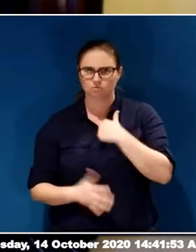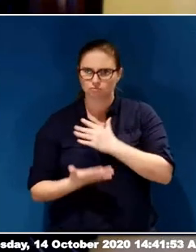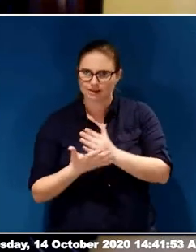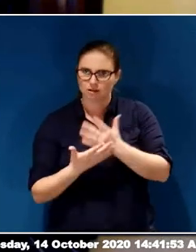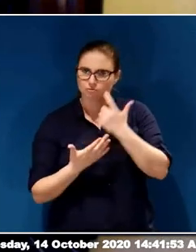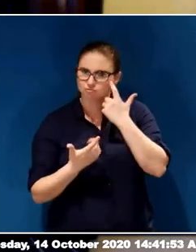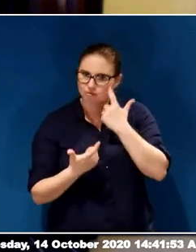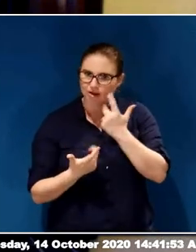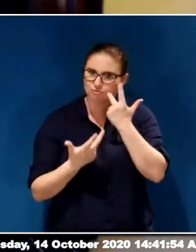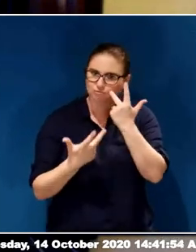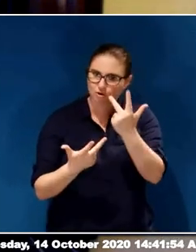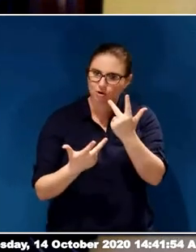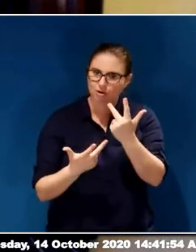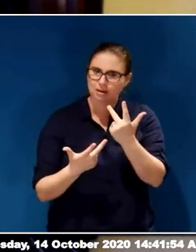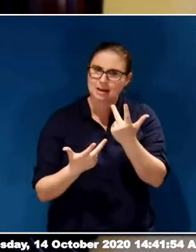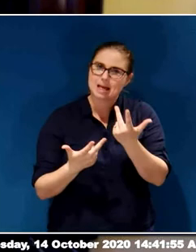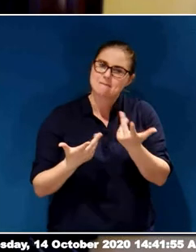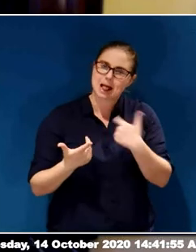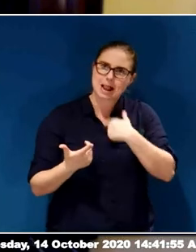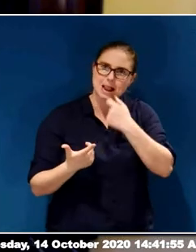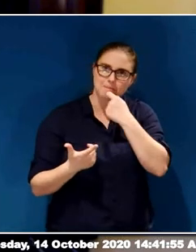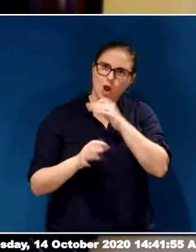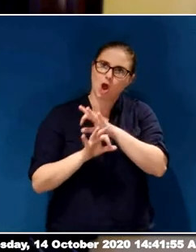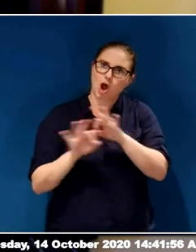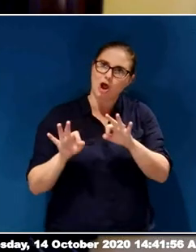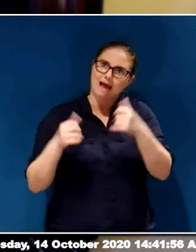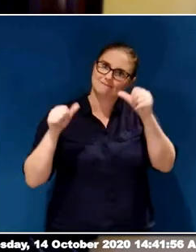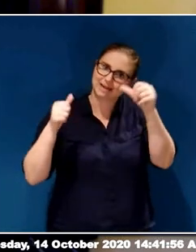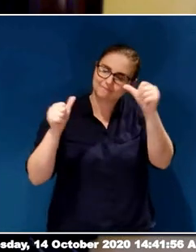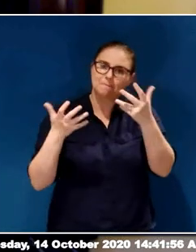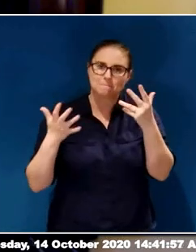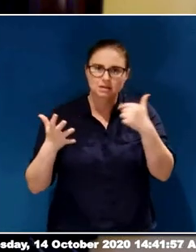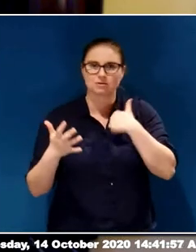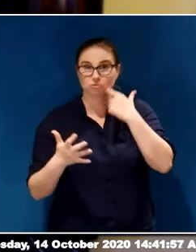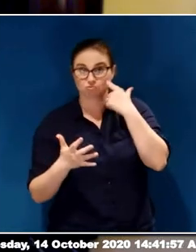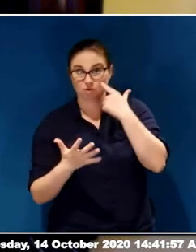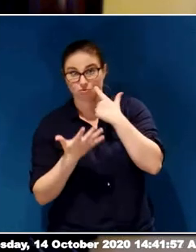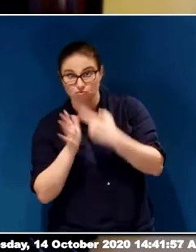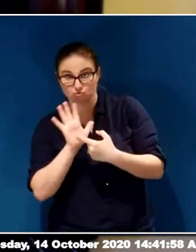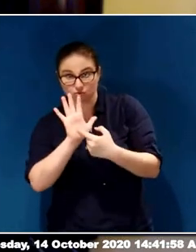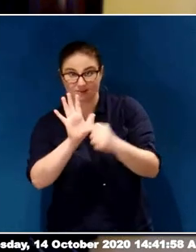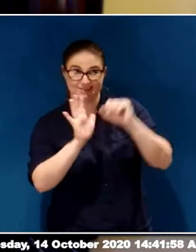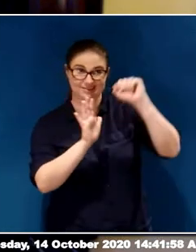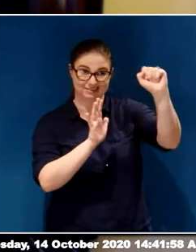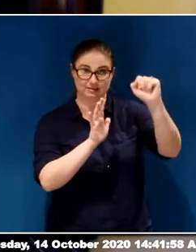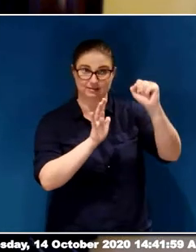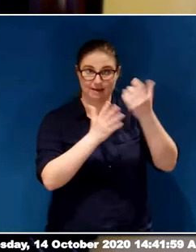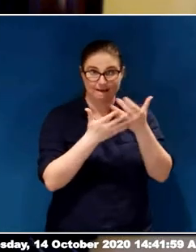framework, and the use of the funding streams through that framework.